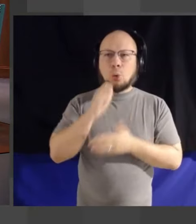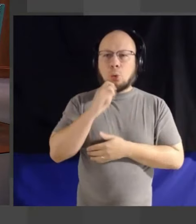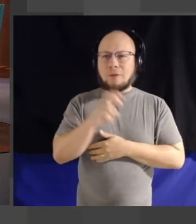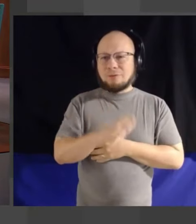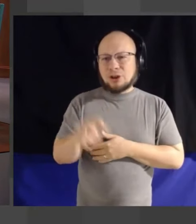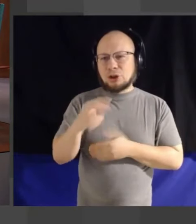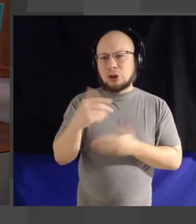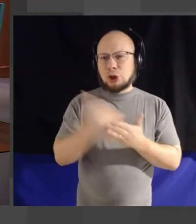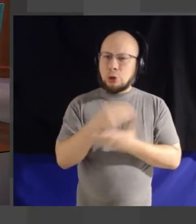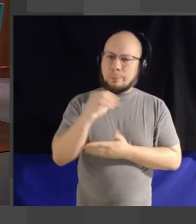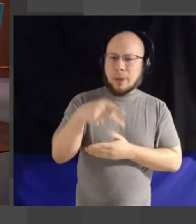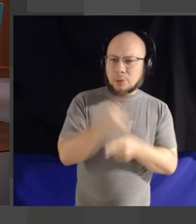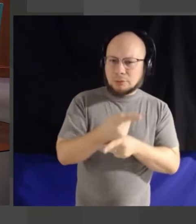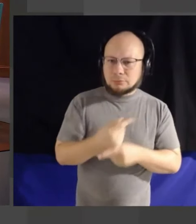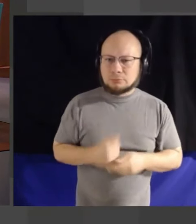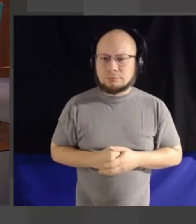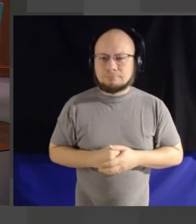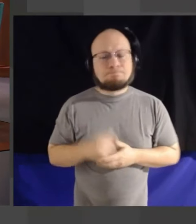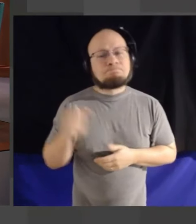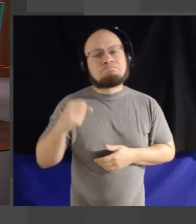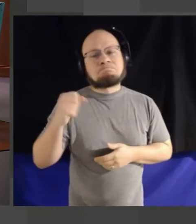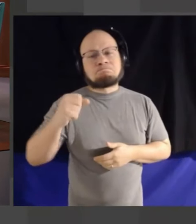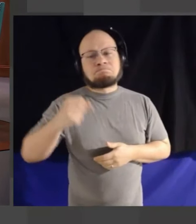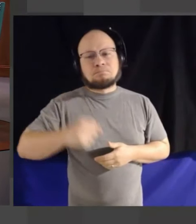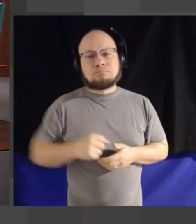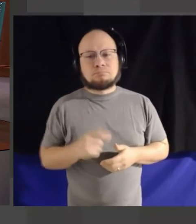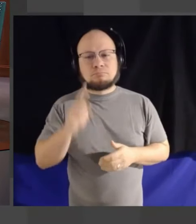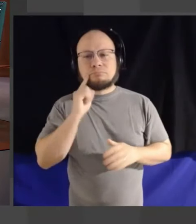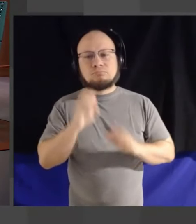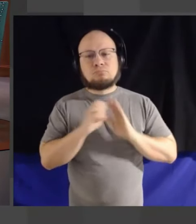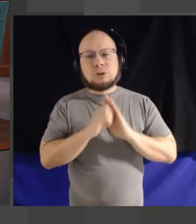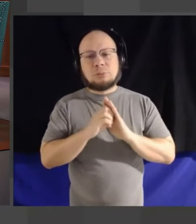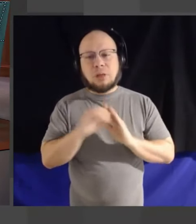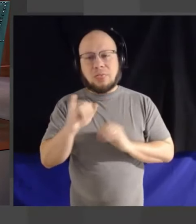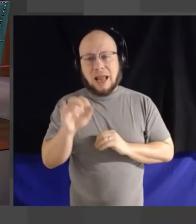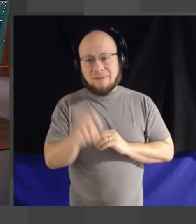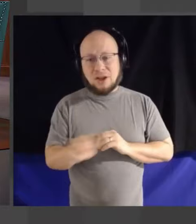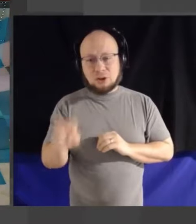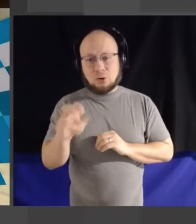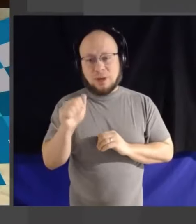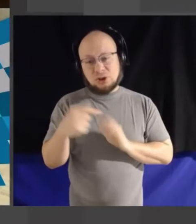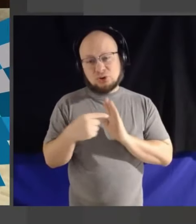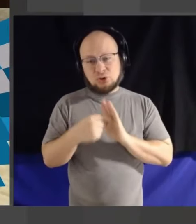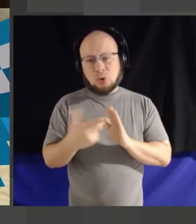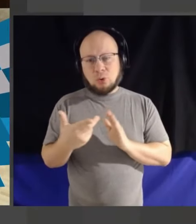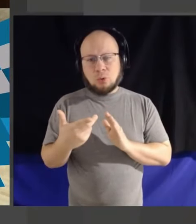MAKE SOMETHING REALLY COOL LIKE ADVENTURES WITH MAPS. YEAH, LIKE FOR EXAMPLE, THE